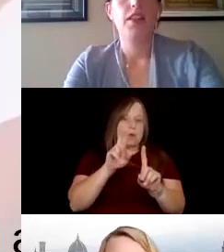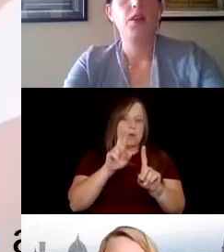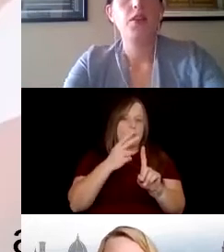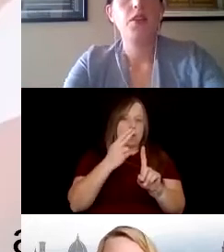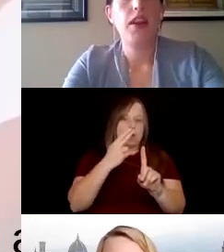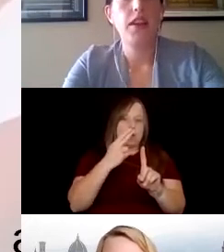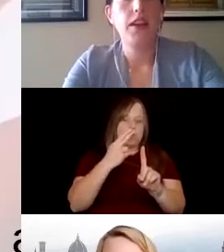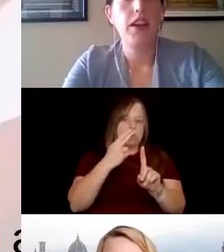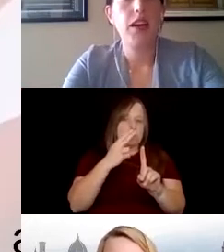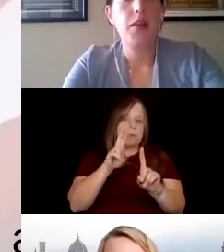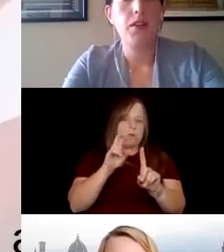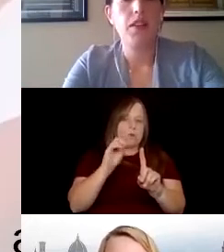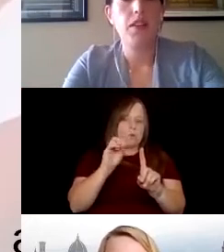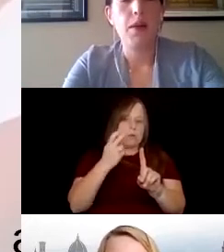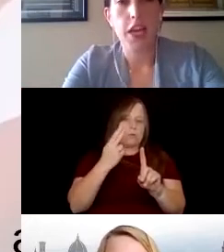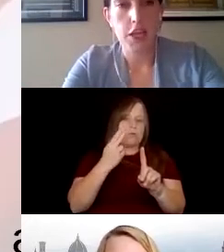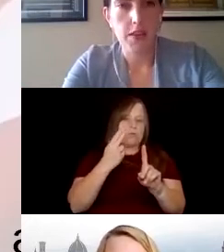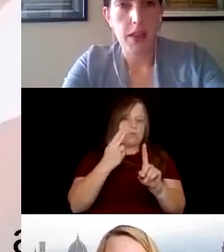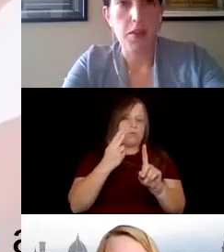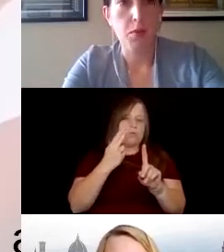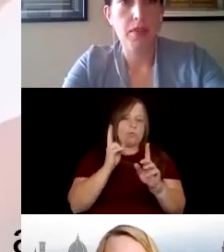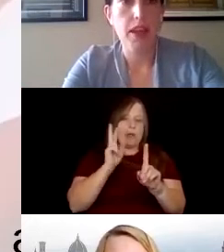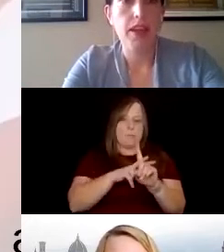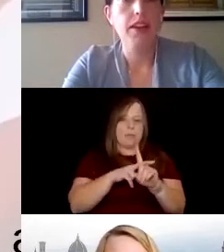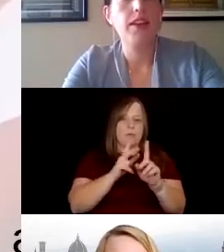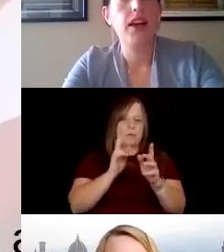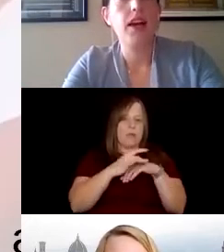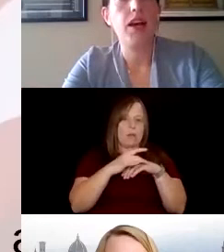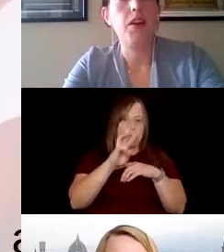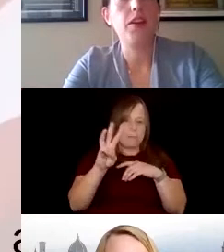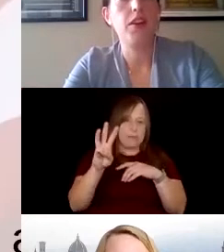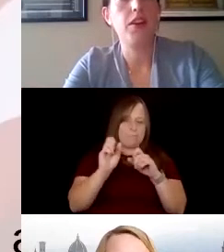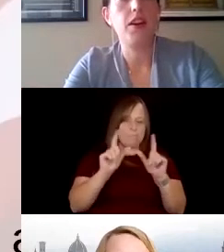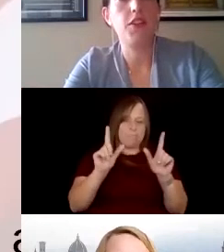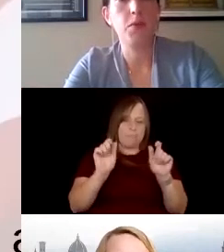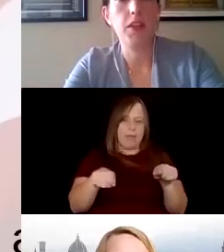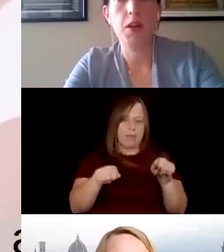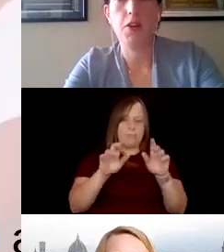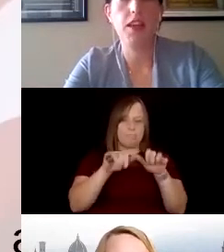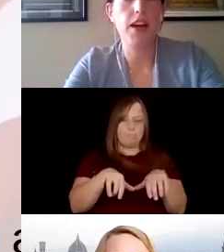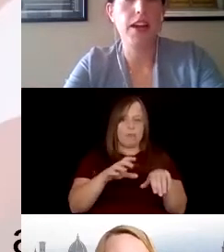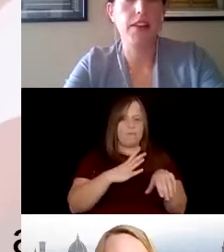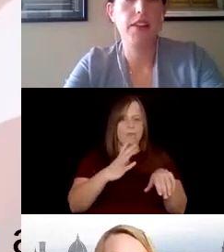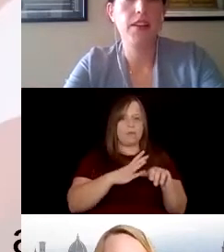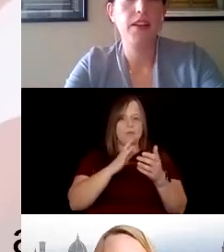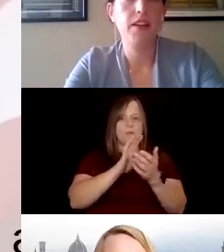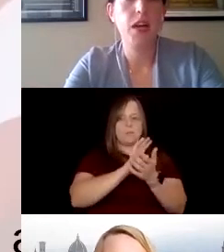So you're gonna need the application, which is available on their website, your official military personnel file,